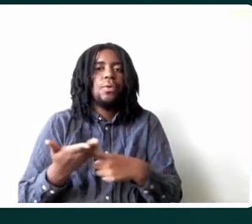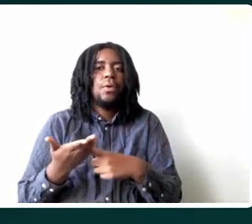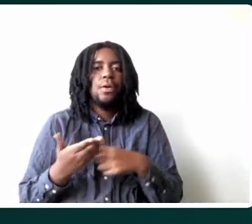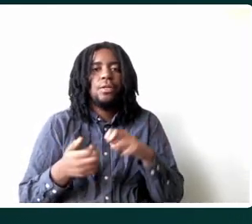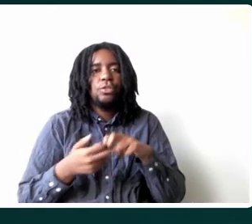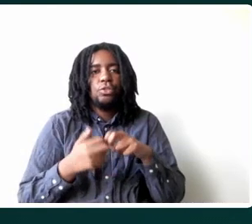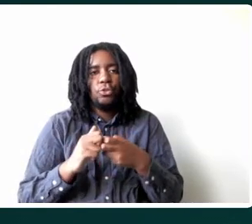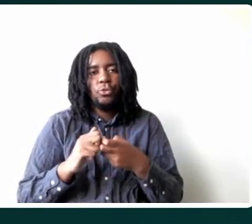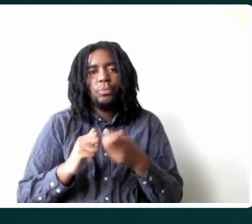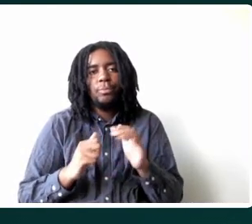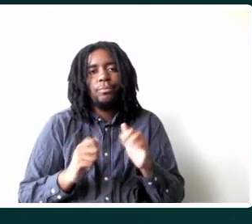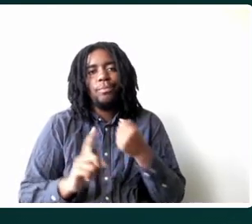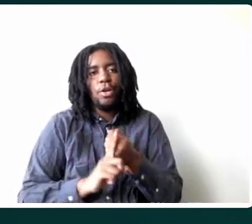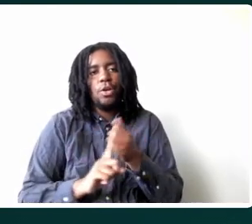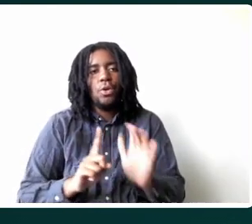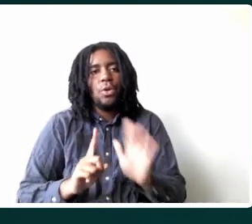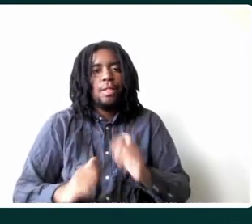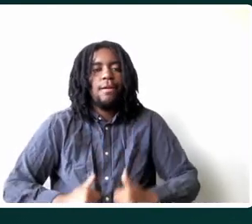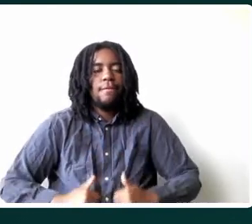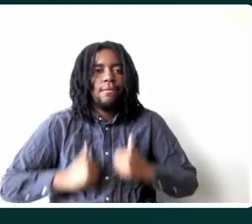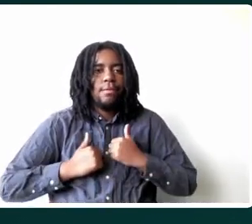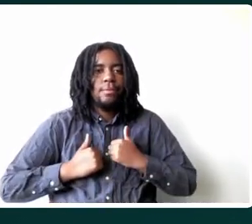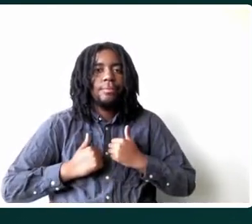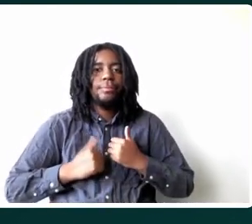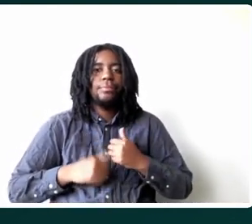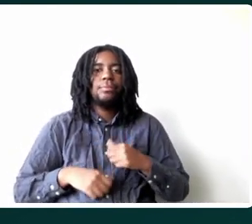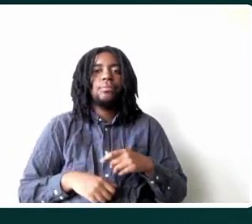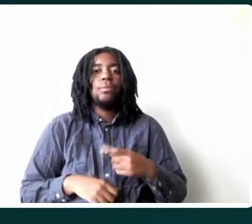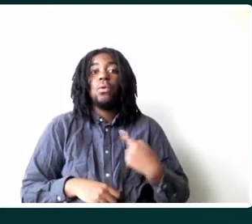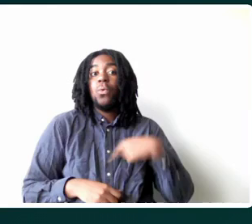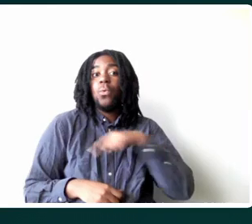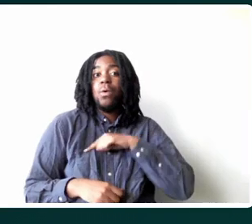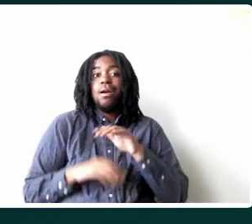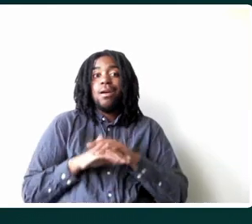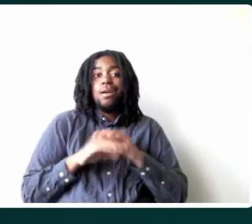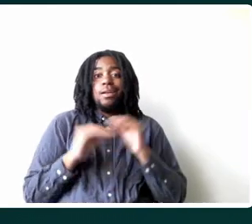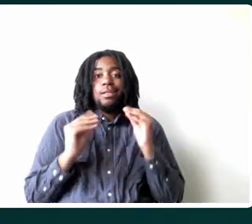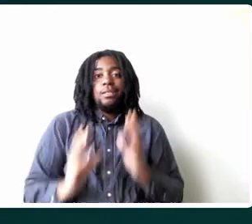students that we often as English teachers can be so used to socializing young people into this